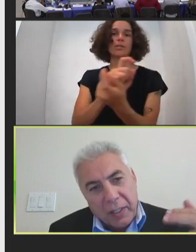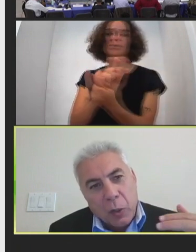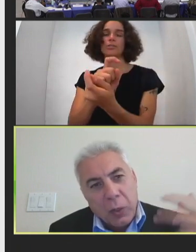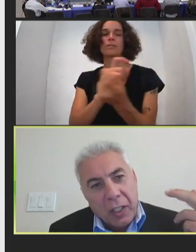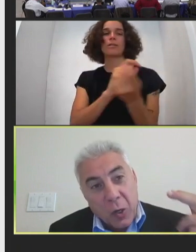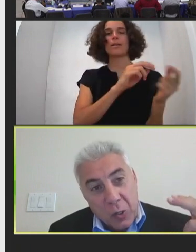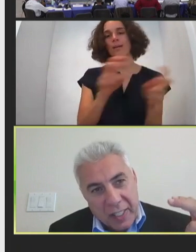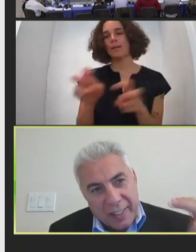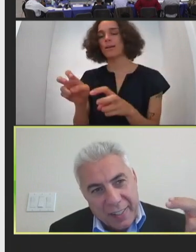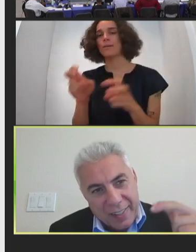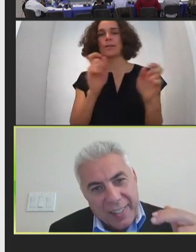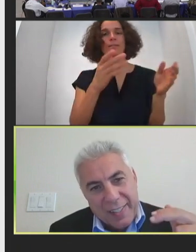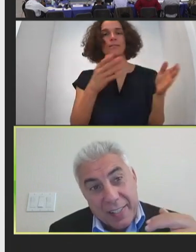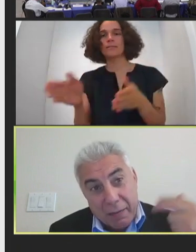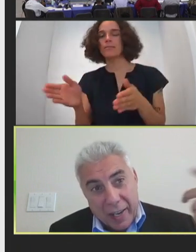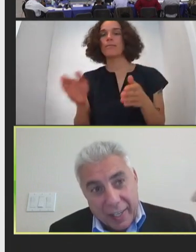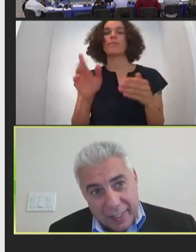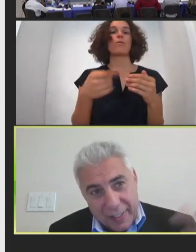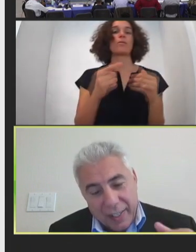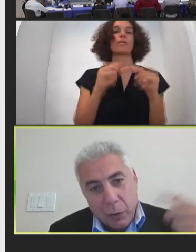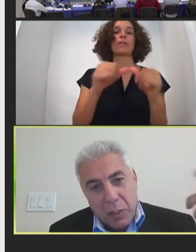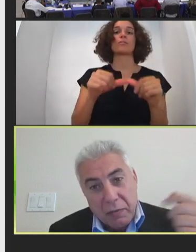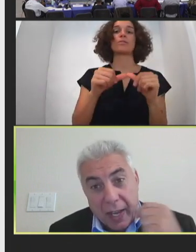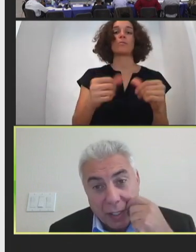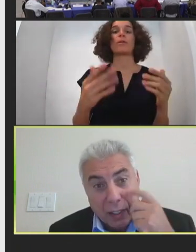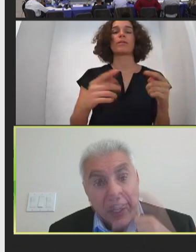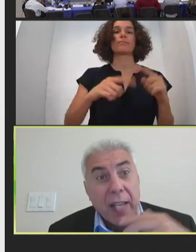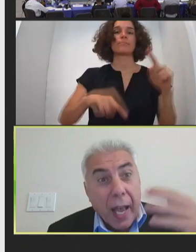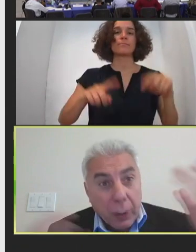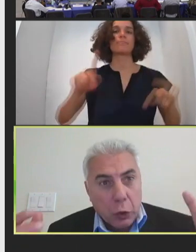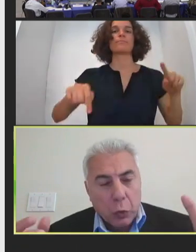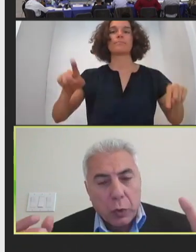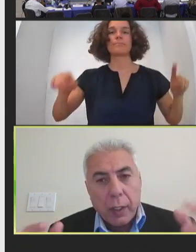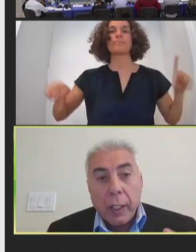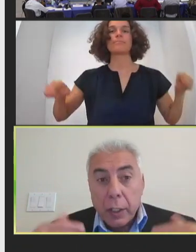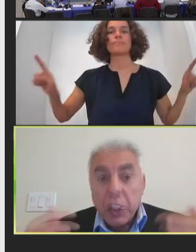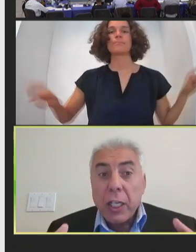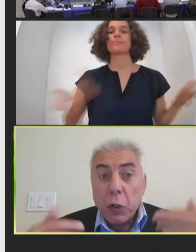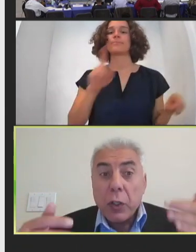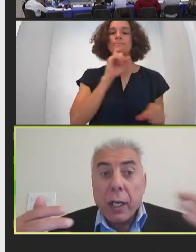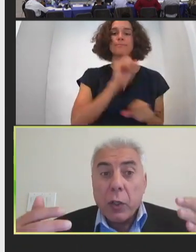the only constant in this is the variance and how it's varying. This attitude changes on a regular